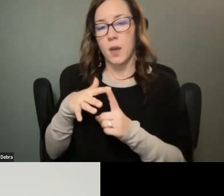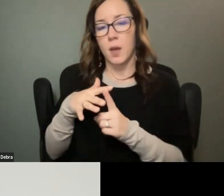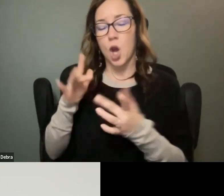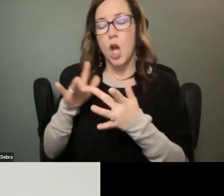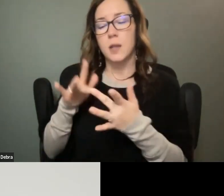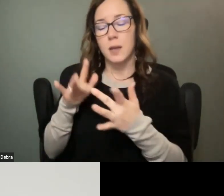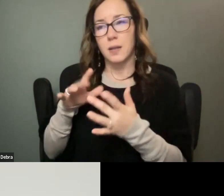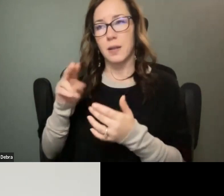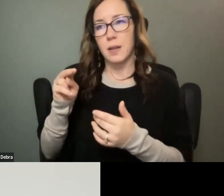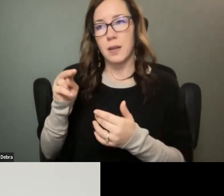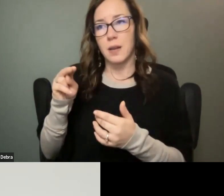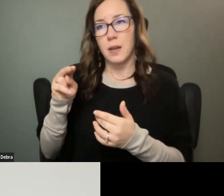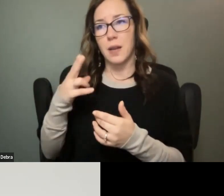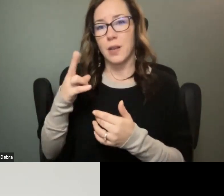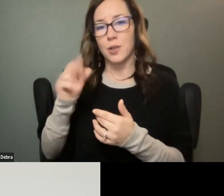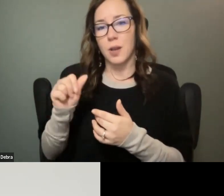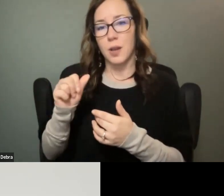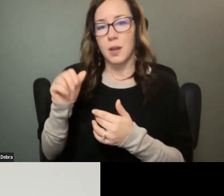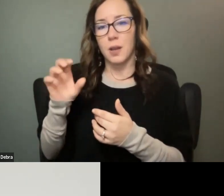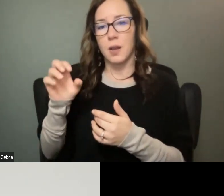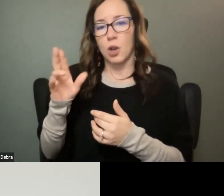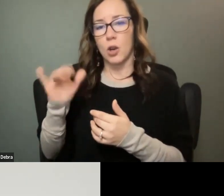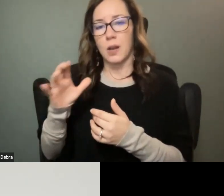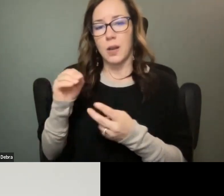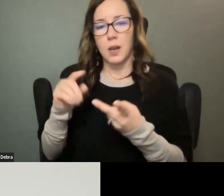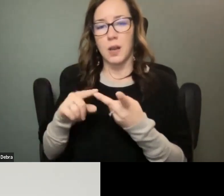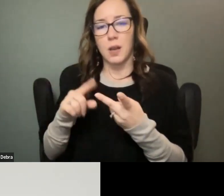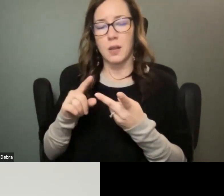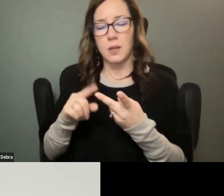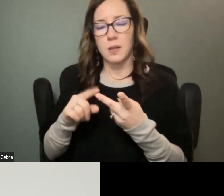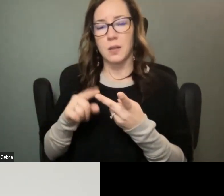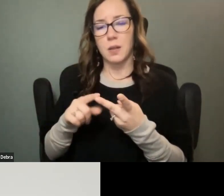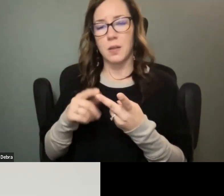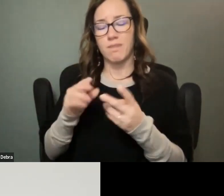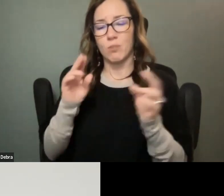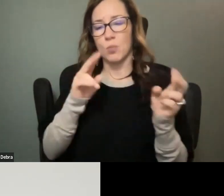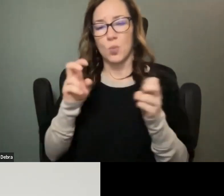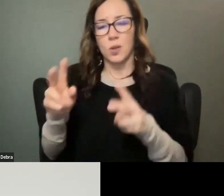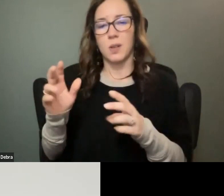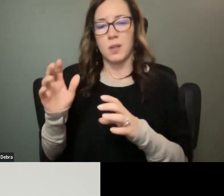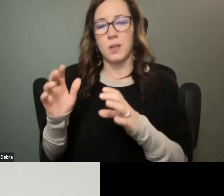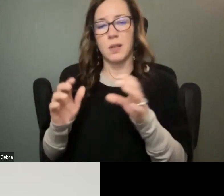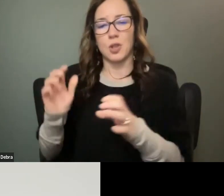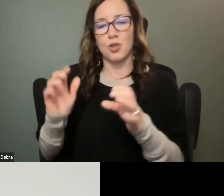and Pages as well as Terry but I also put in the chat our emails so you can